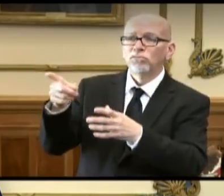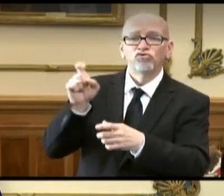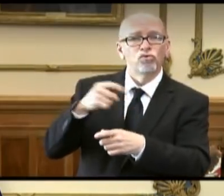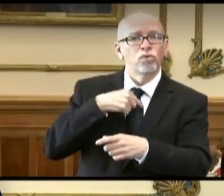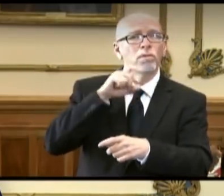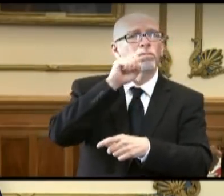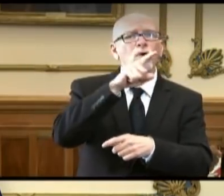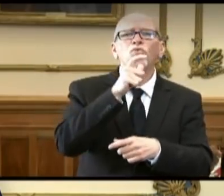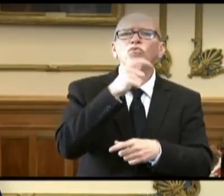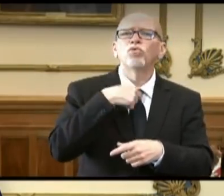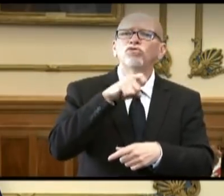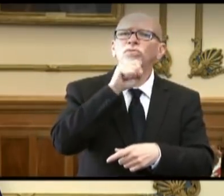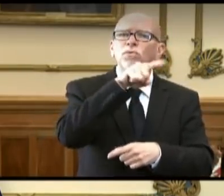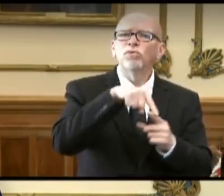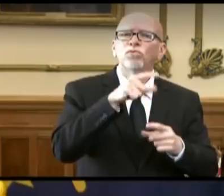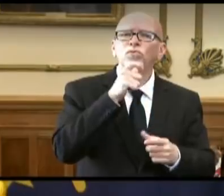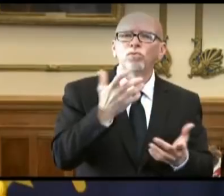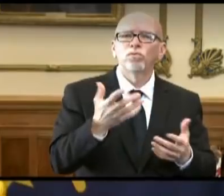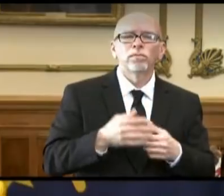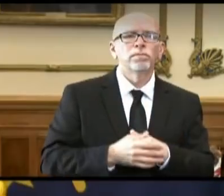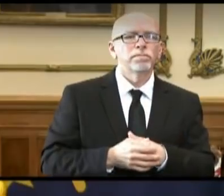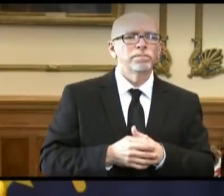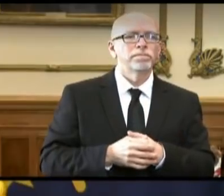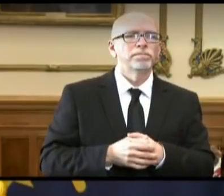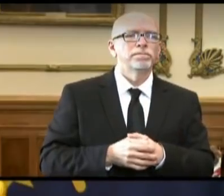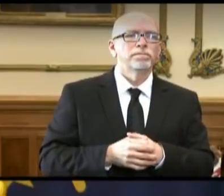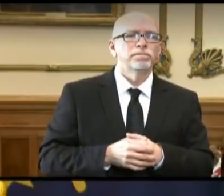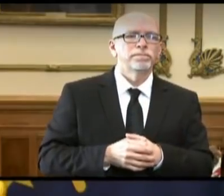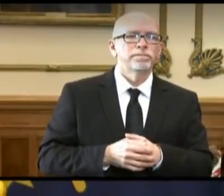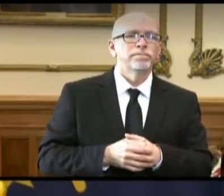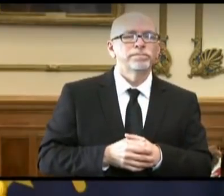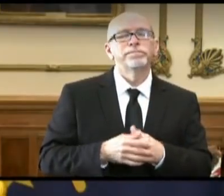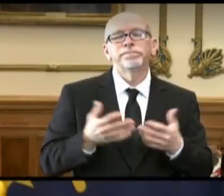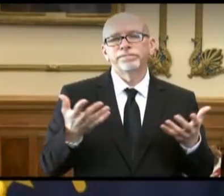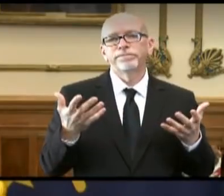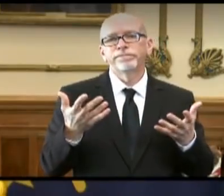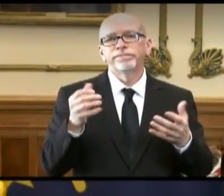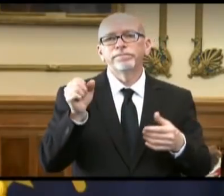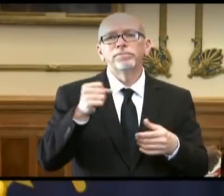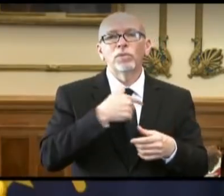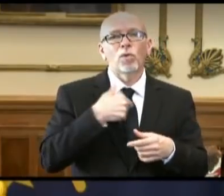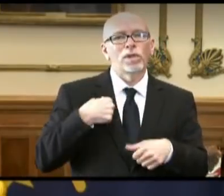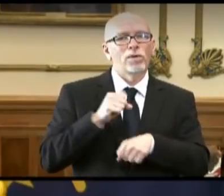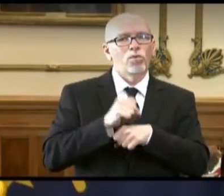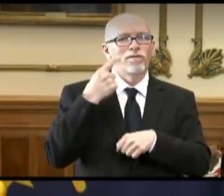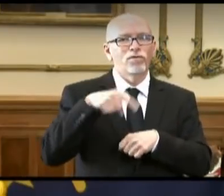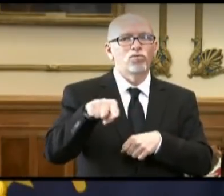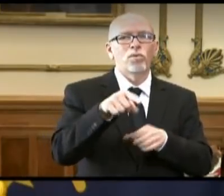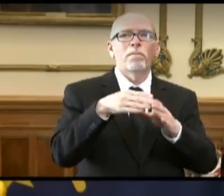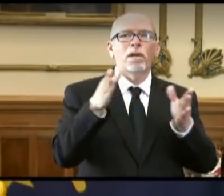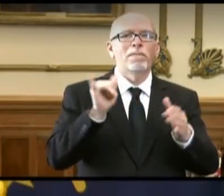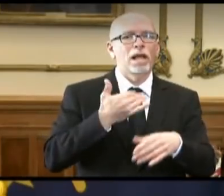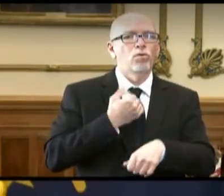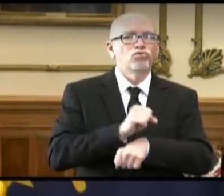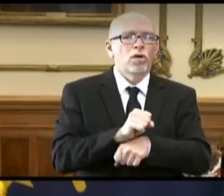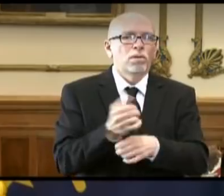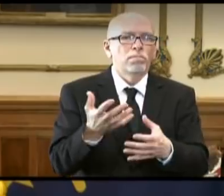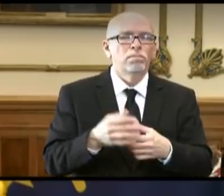NEIGHBOR'S HOUSE OR IF I SEE A CHURCH DISOBEYING THIS, ARE WE ENCOURAGED TO REPORT IT? IF SO, WHO DO WE REPORT IT TO?